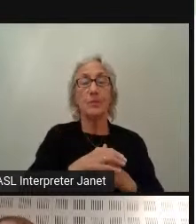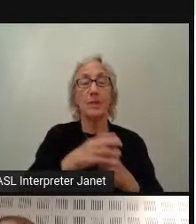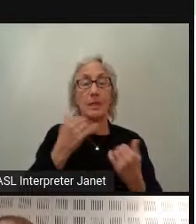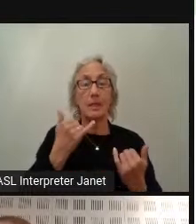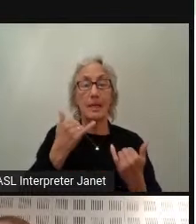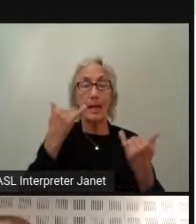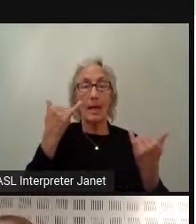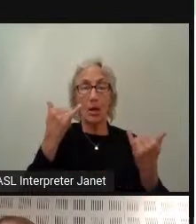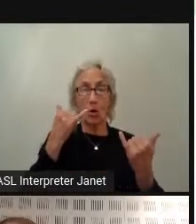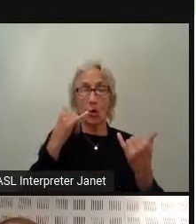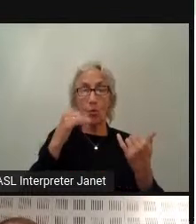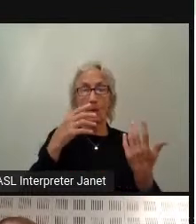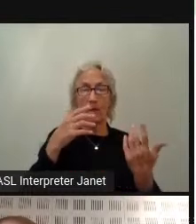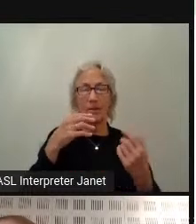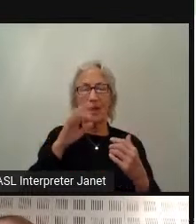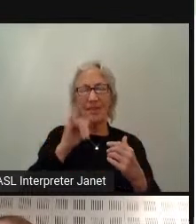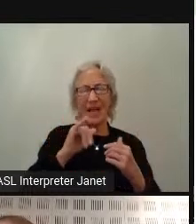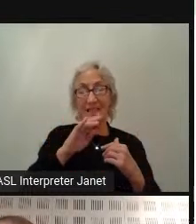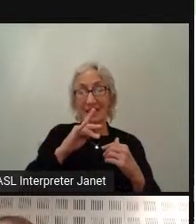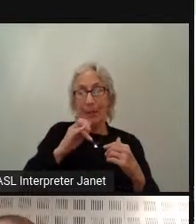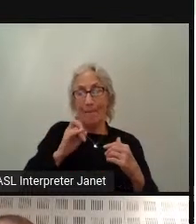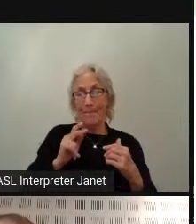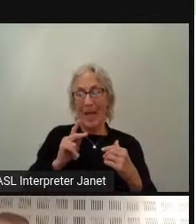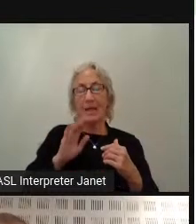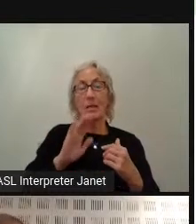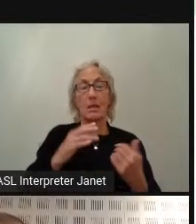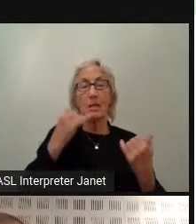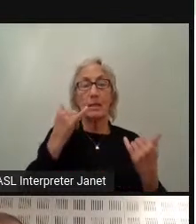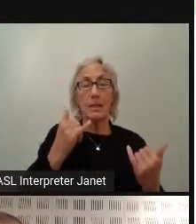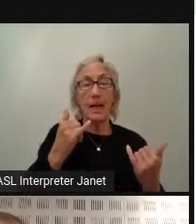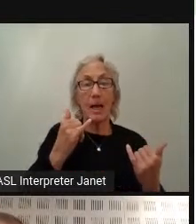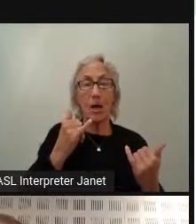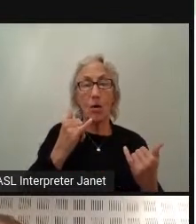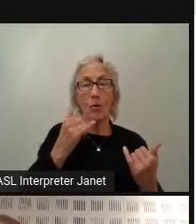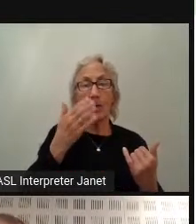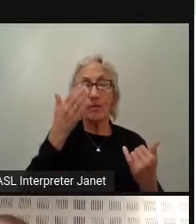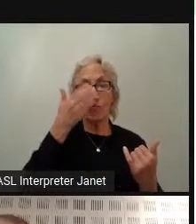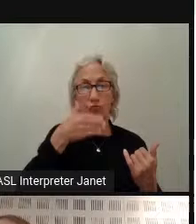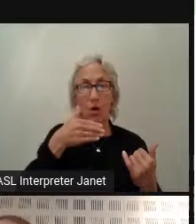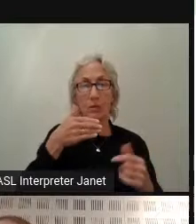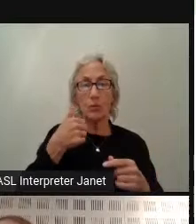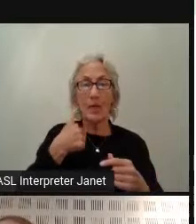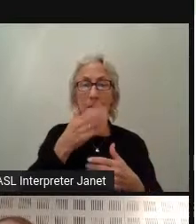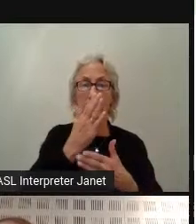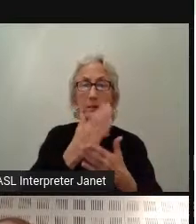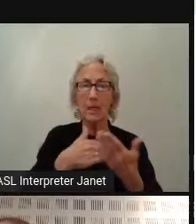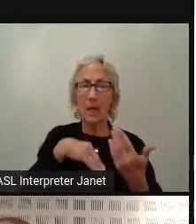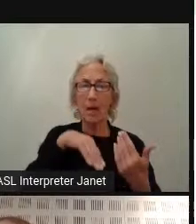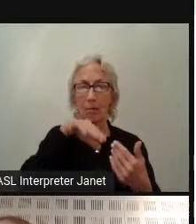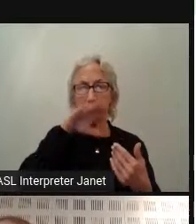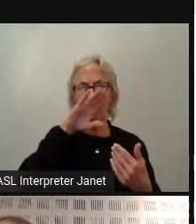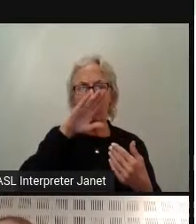So these are the open source tools we have on the backend. When it comes to the front or the Plugins,